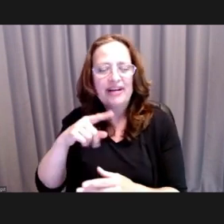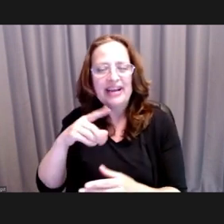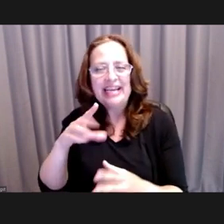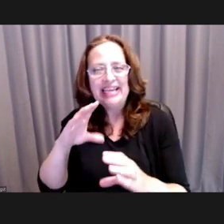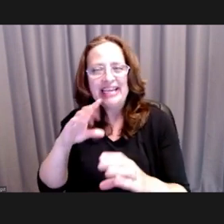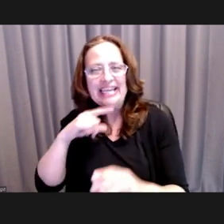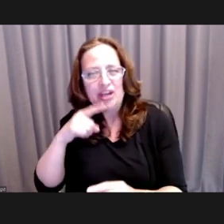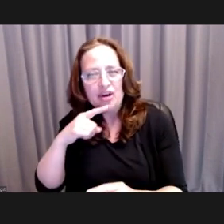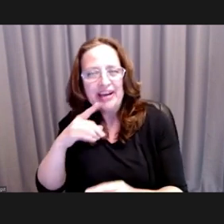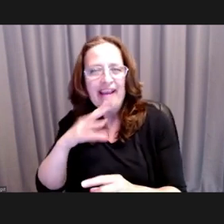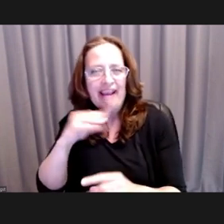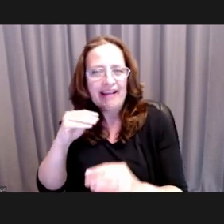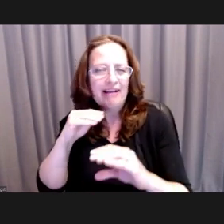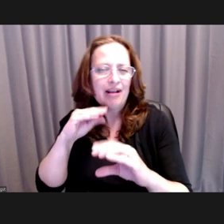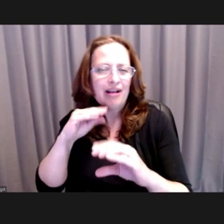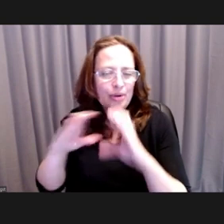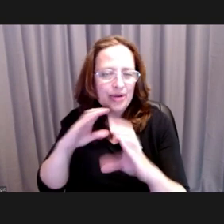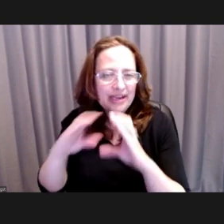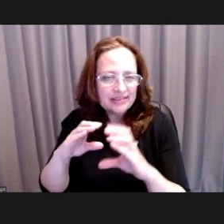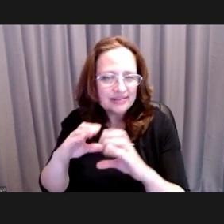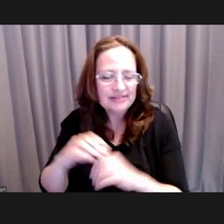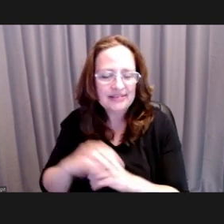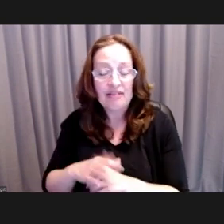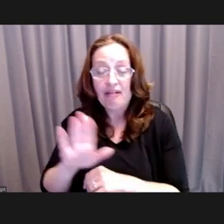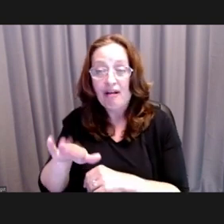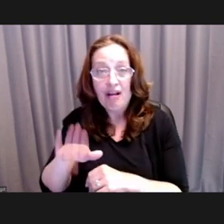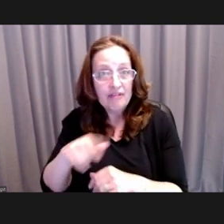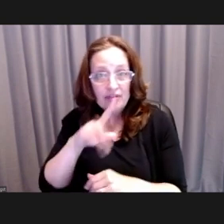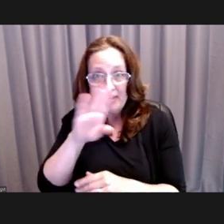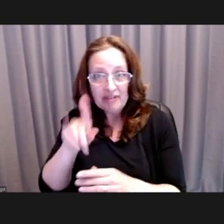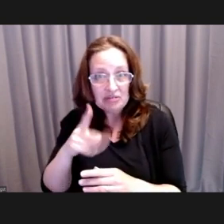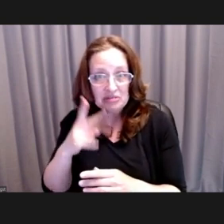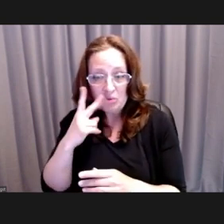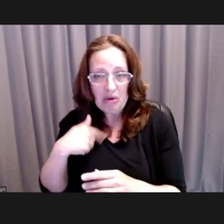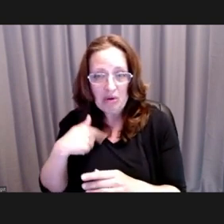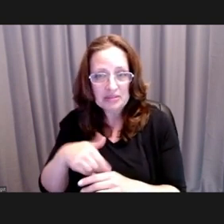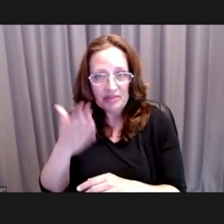we're a non-profit center, with four clinical departments, consisting of audiology,